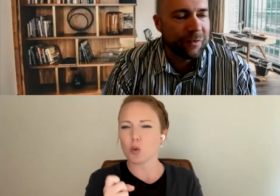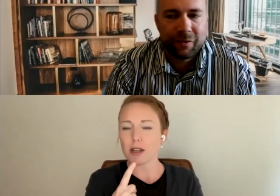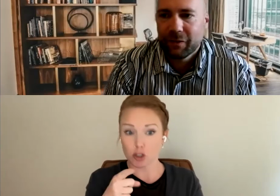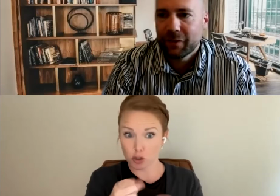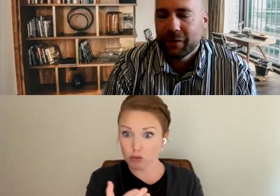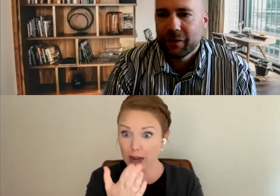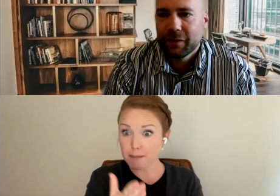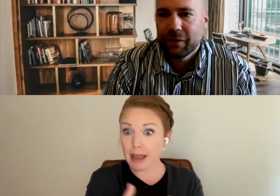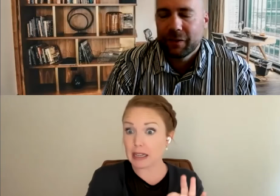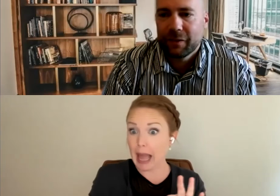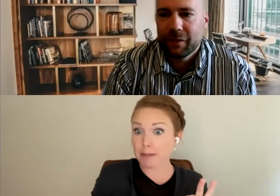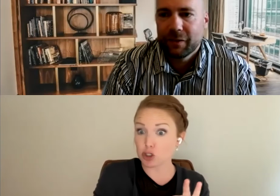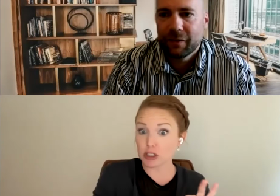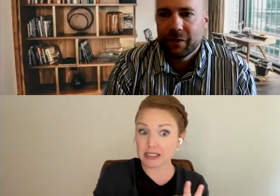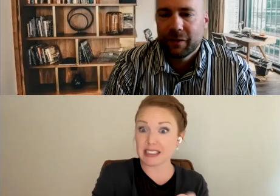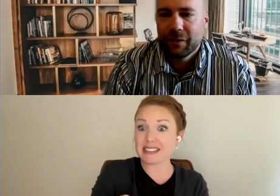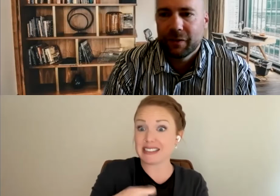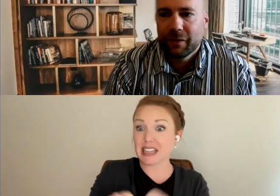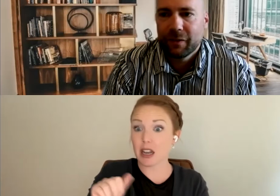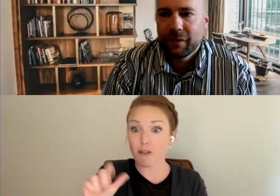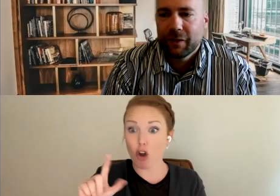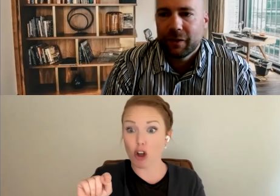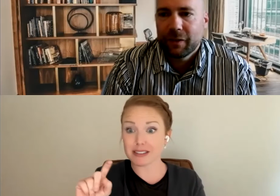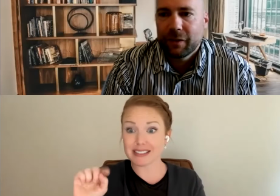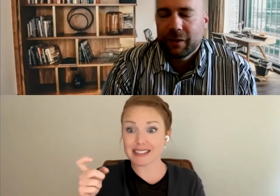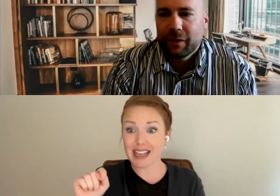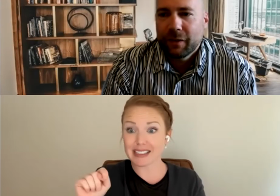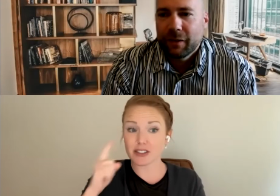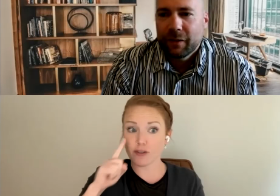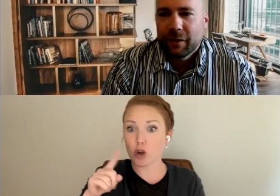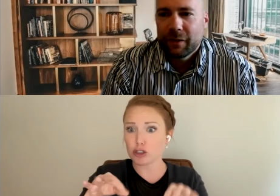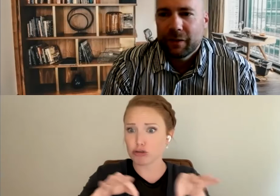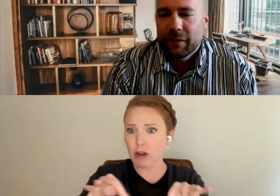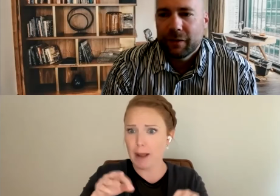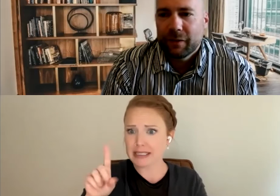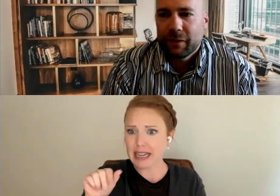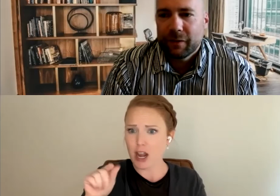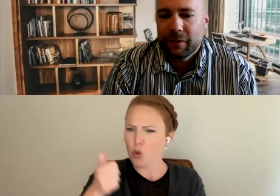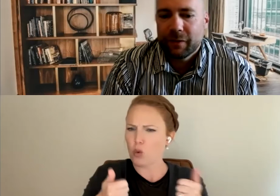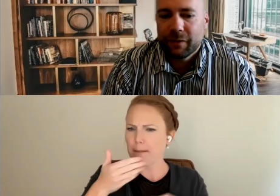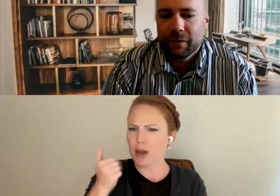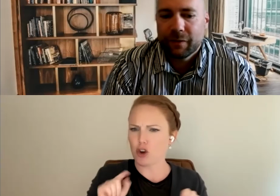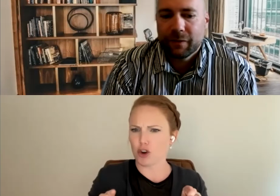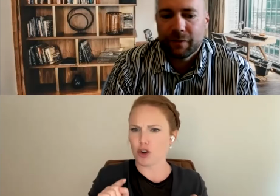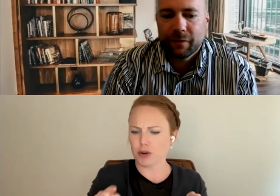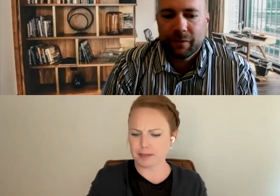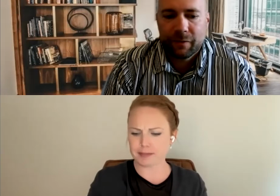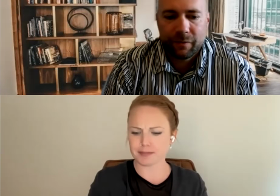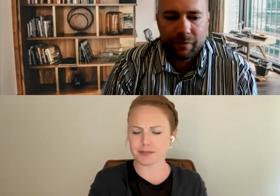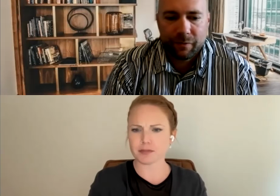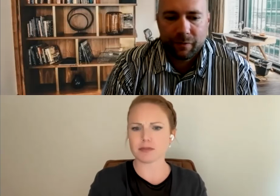over alt text for describing data? I think that what - so this is a good question